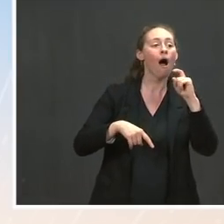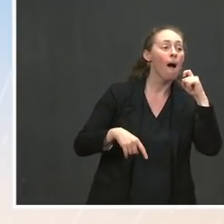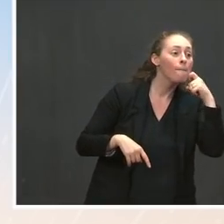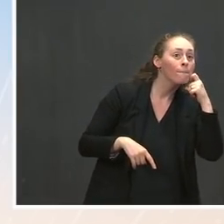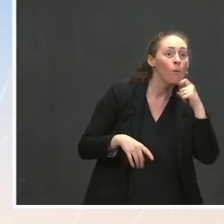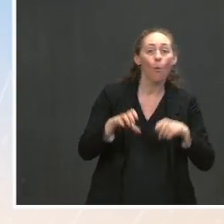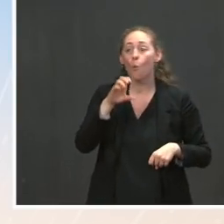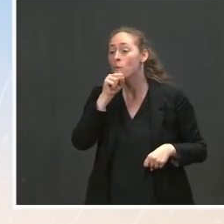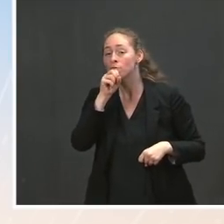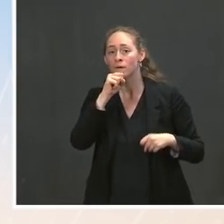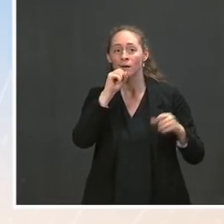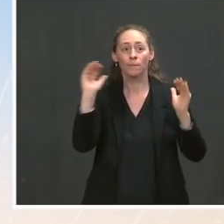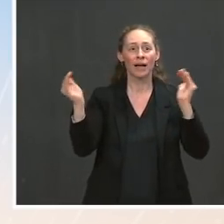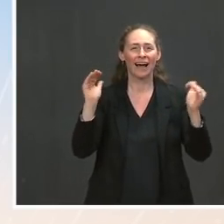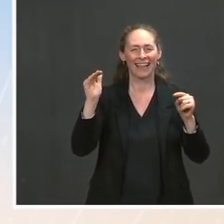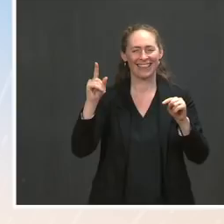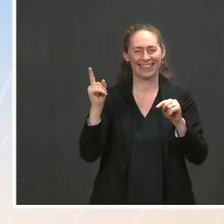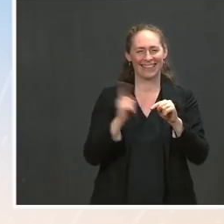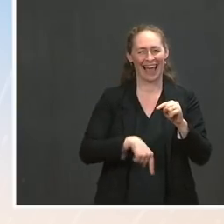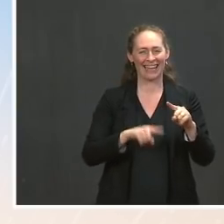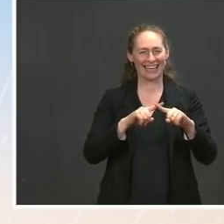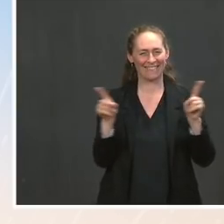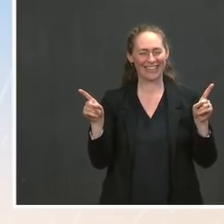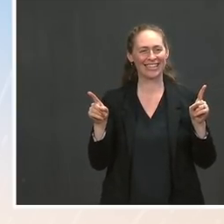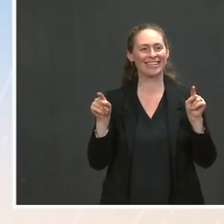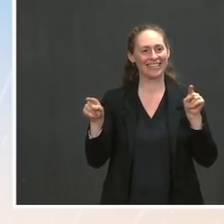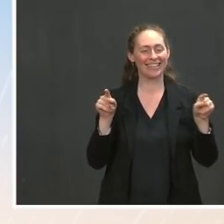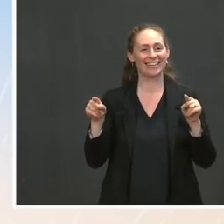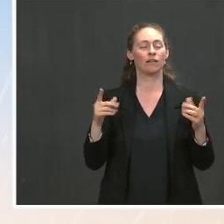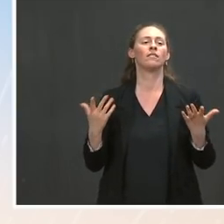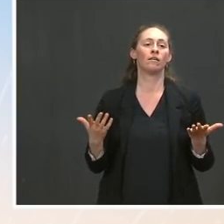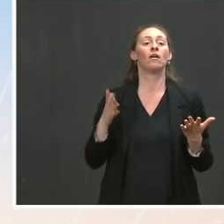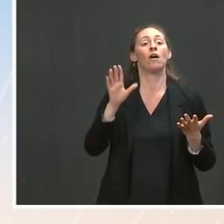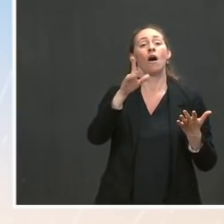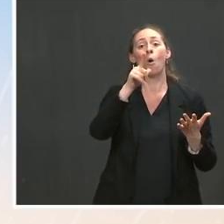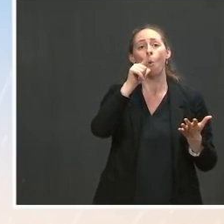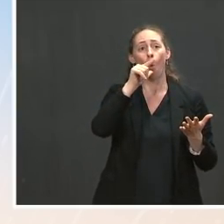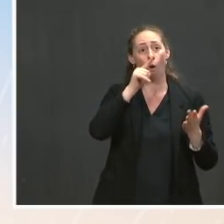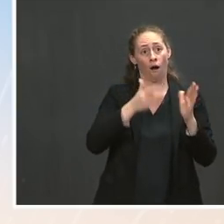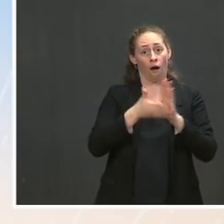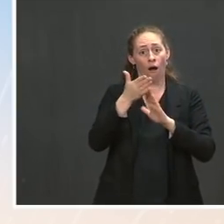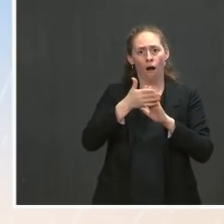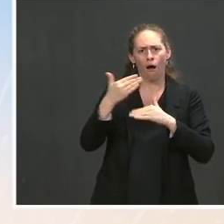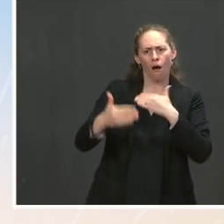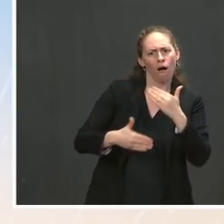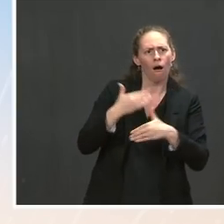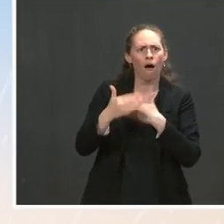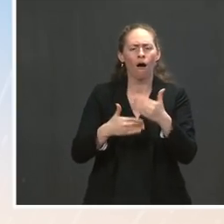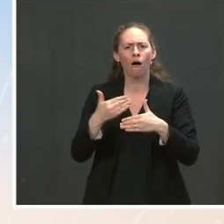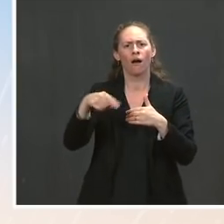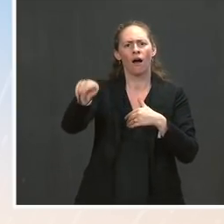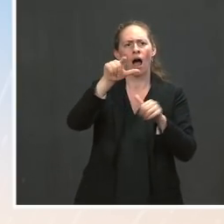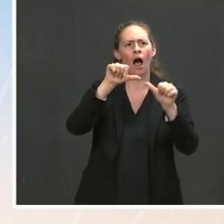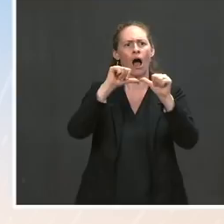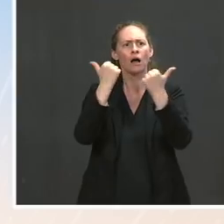the people who are running and leading these agencies, more than any administration since the Reagan administration. We feel very good about that.